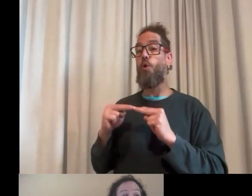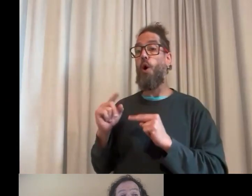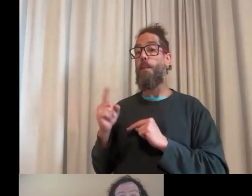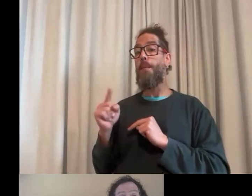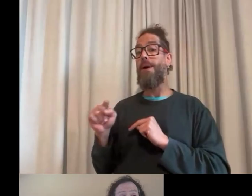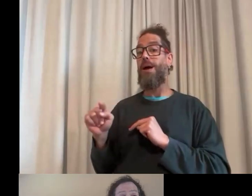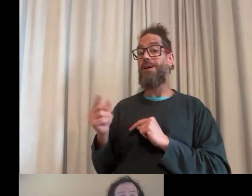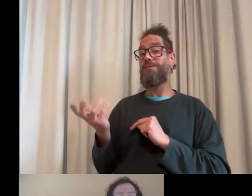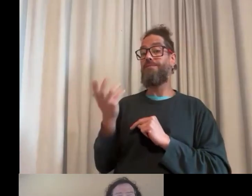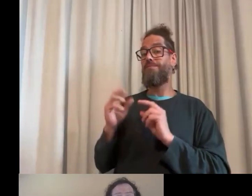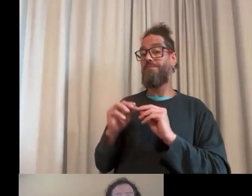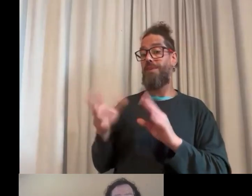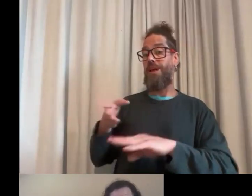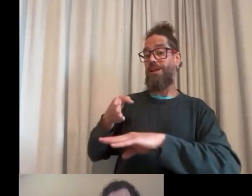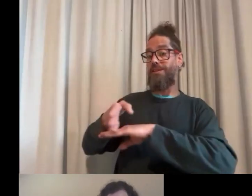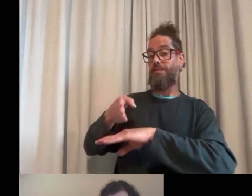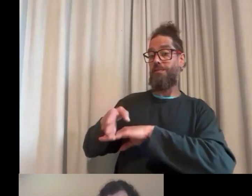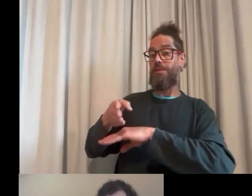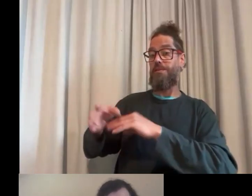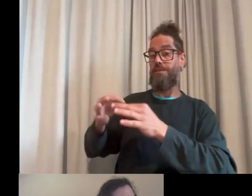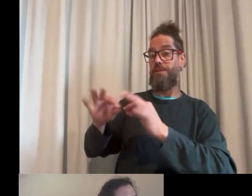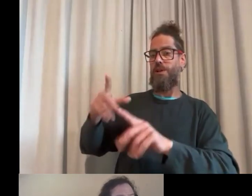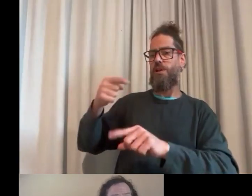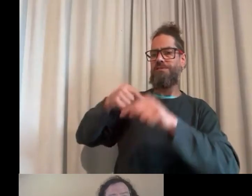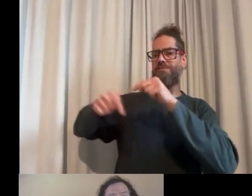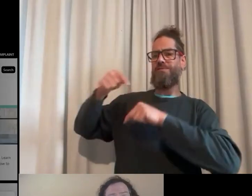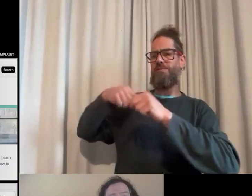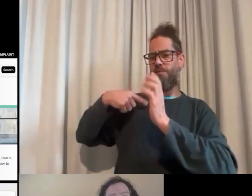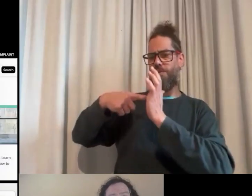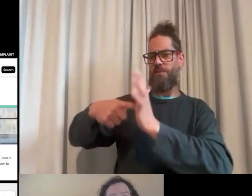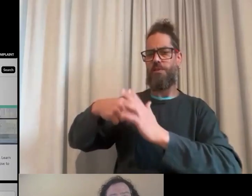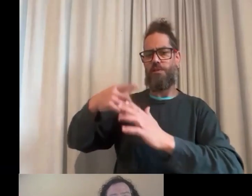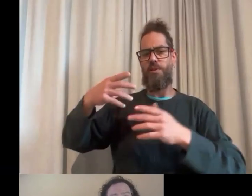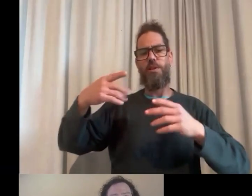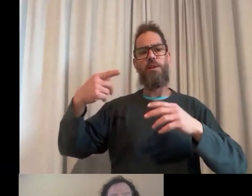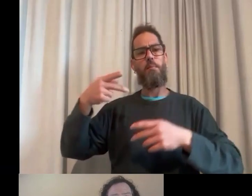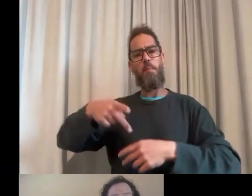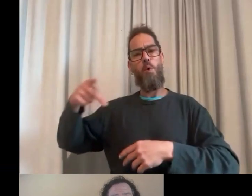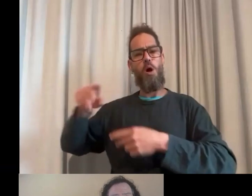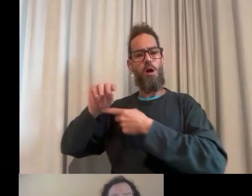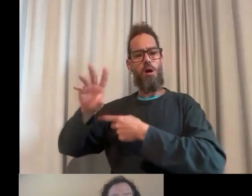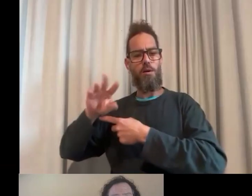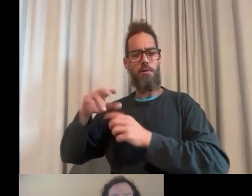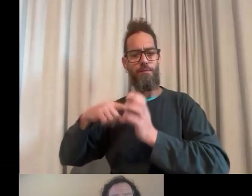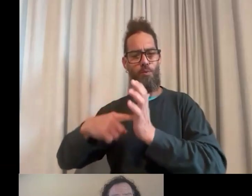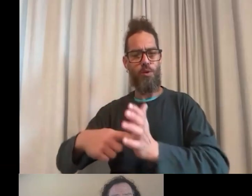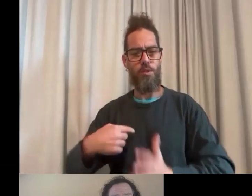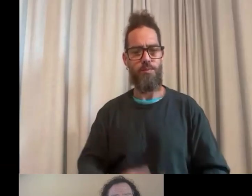are very clear on what makes up an accessibility statement. In fact, I'm just going to quickly bring that up.